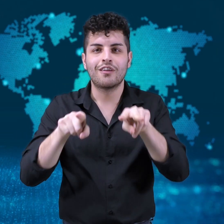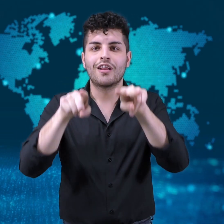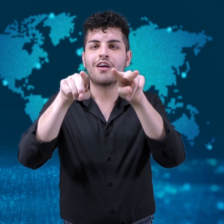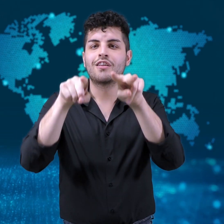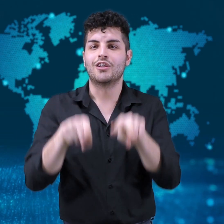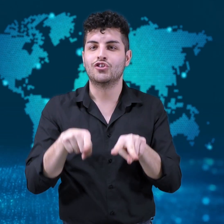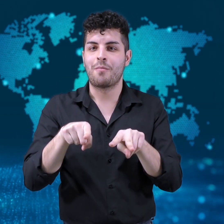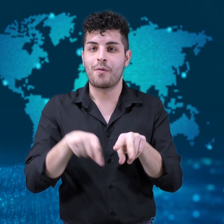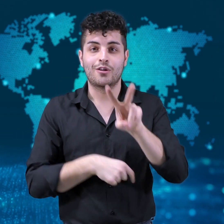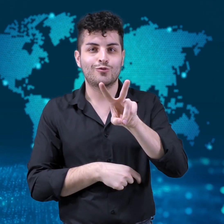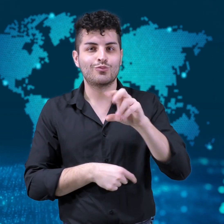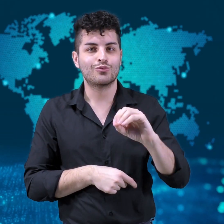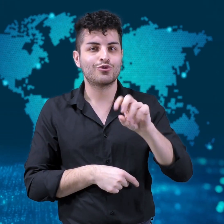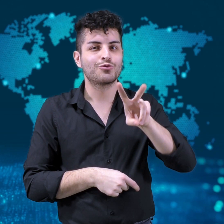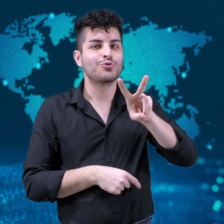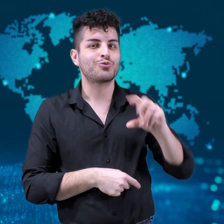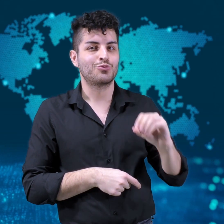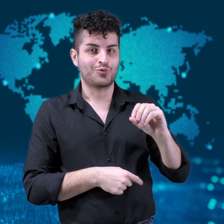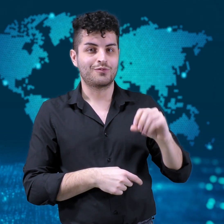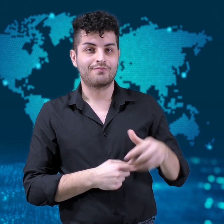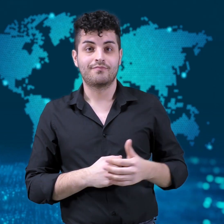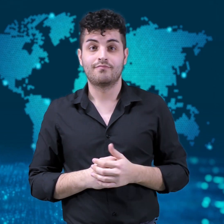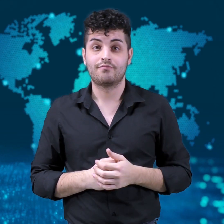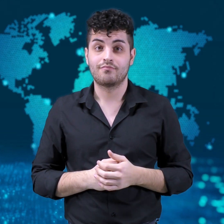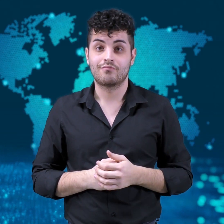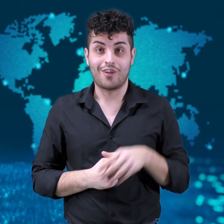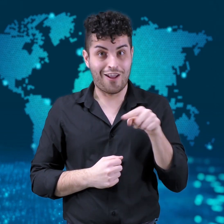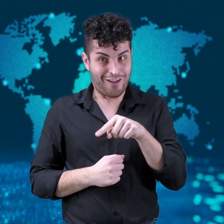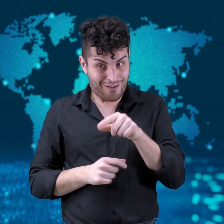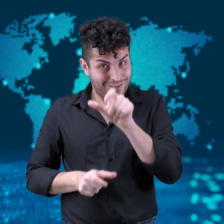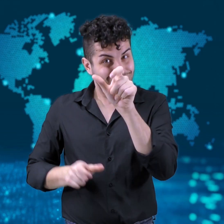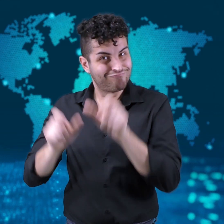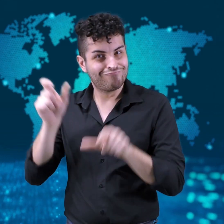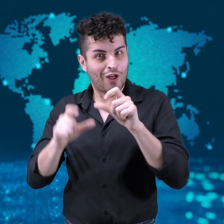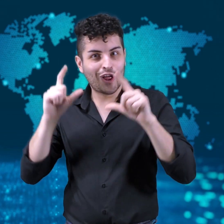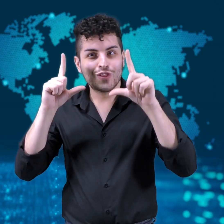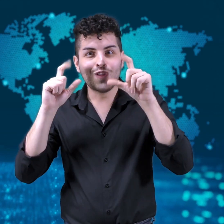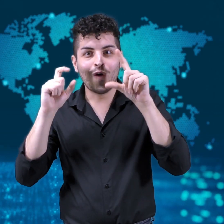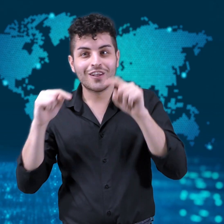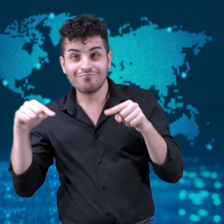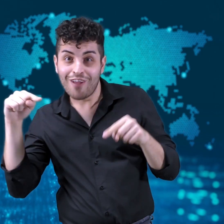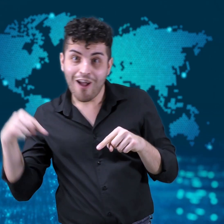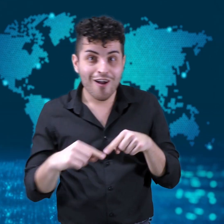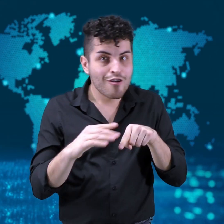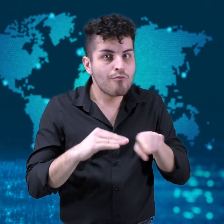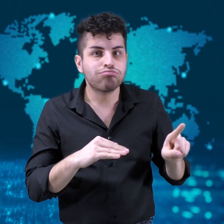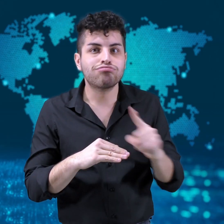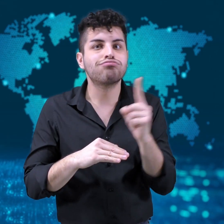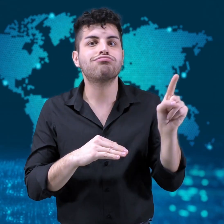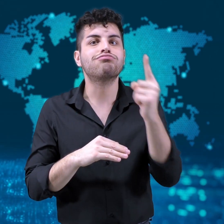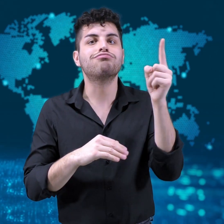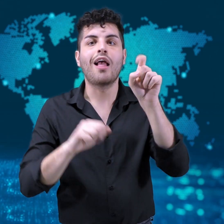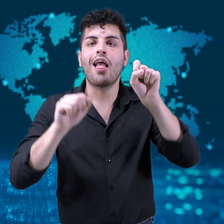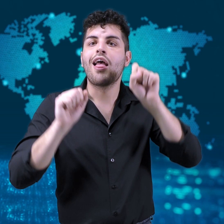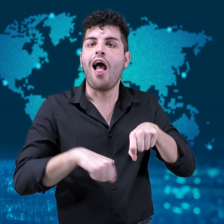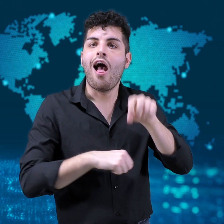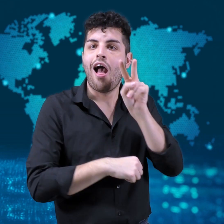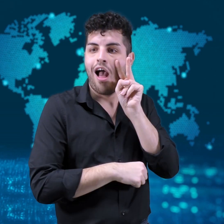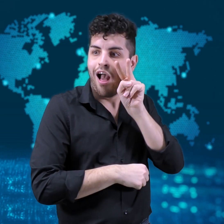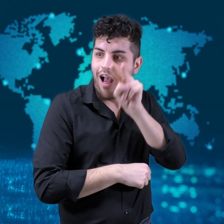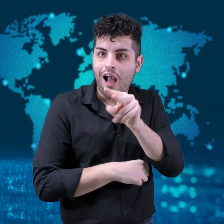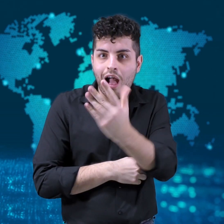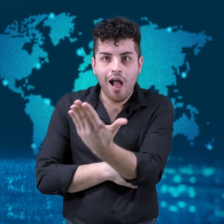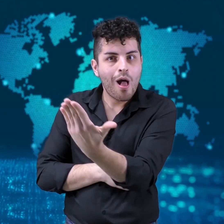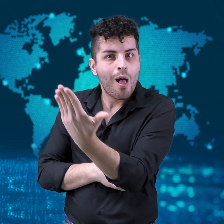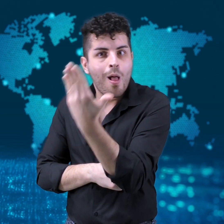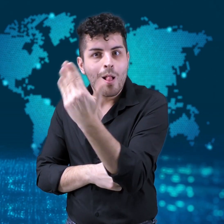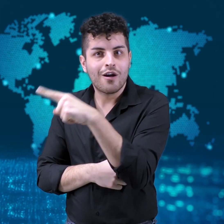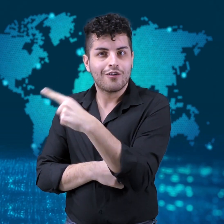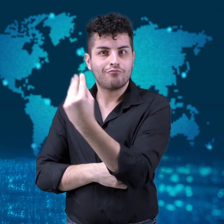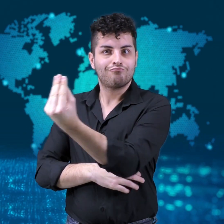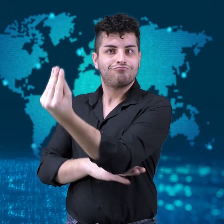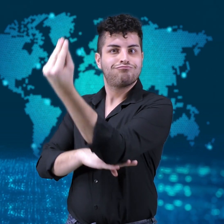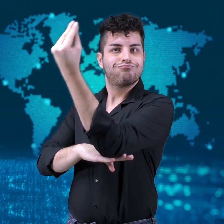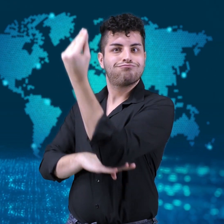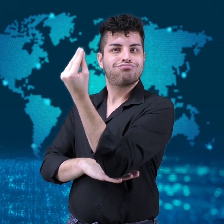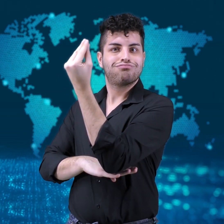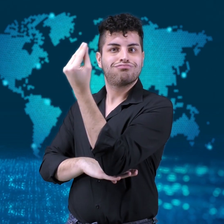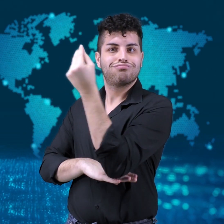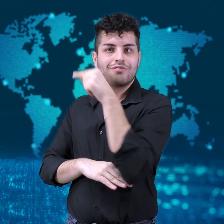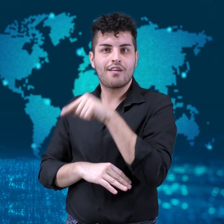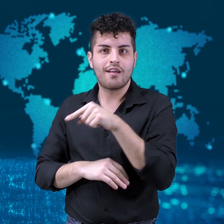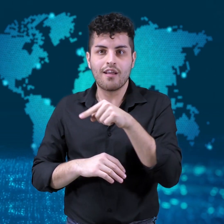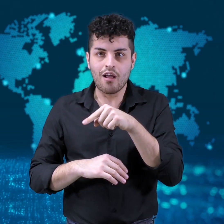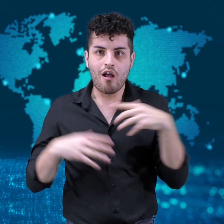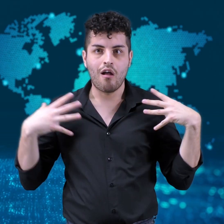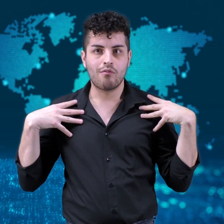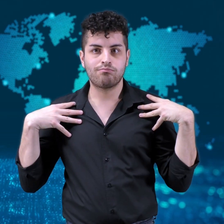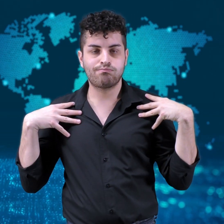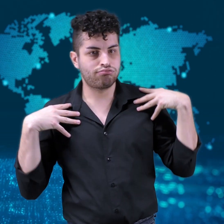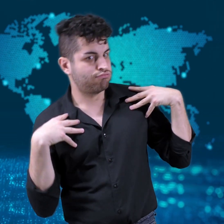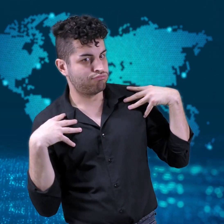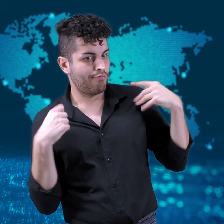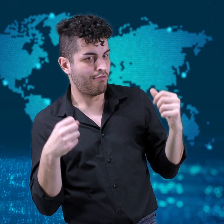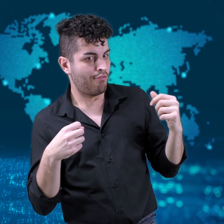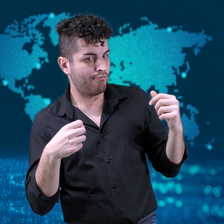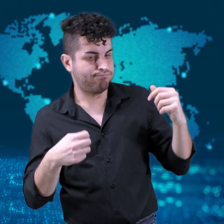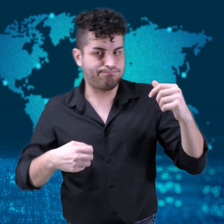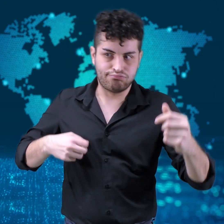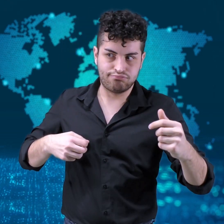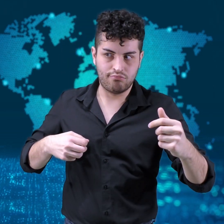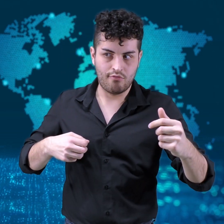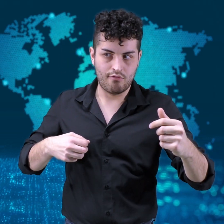Visitors can climb observation decks to have a closer view of the anime icon,